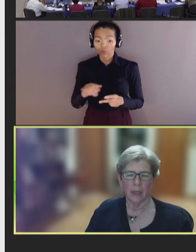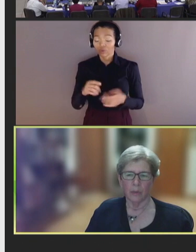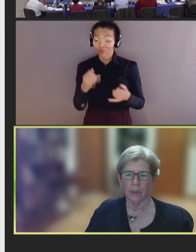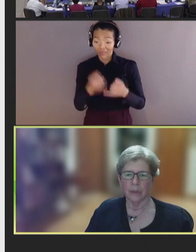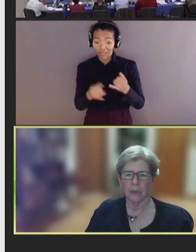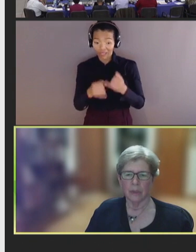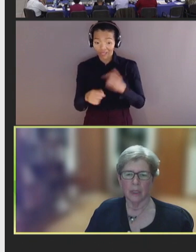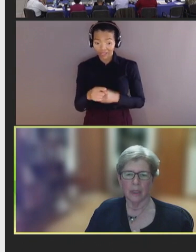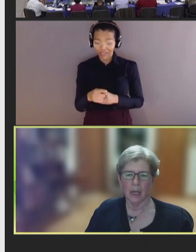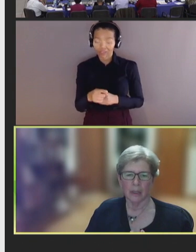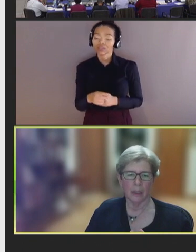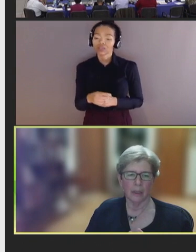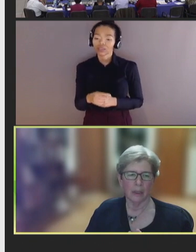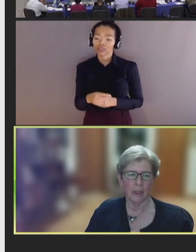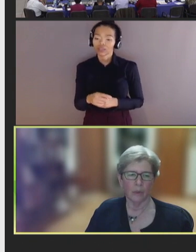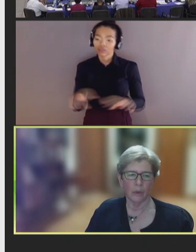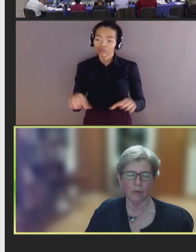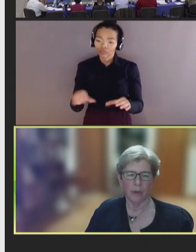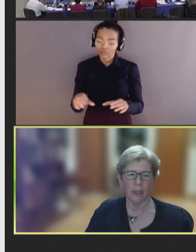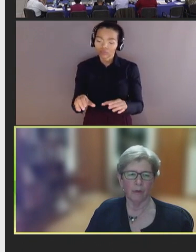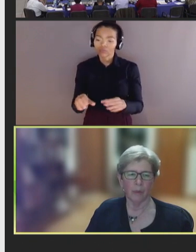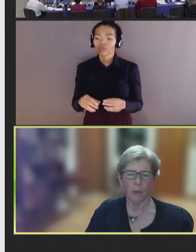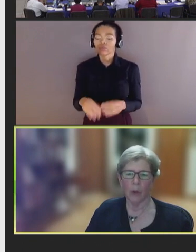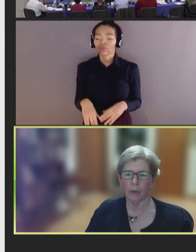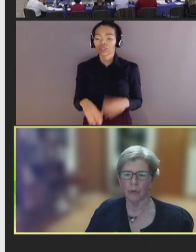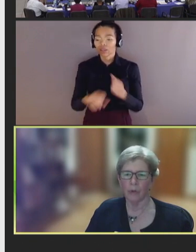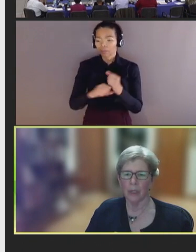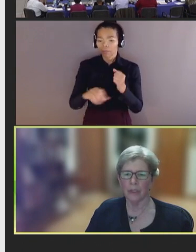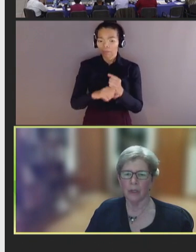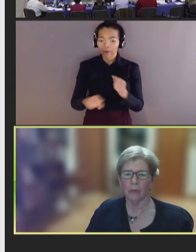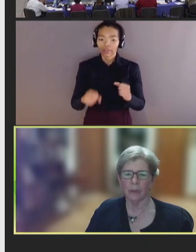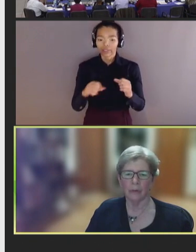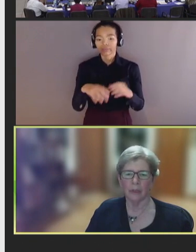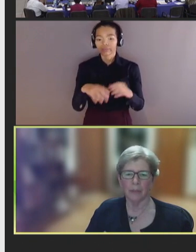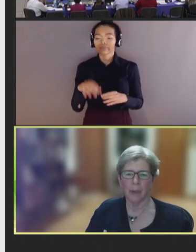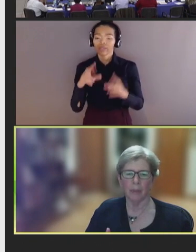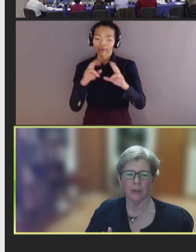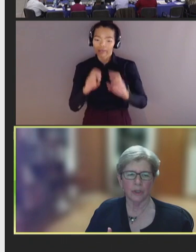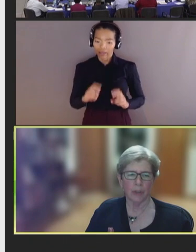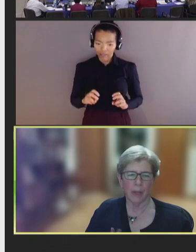that was conducted with funding from the Wellcome Trust and recently published by